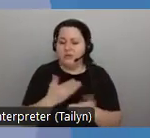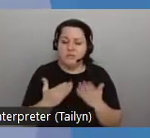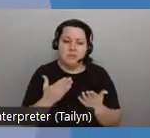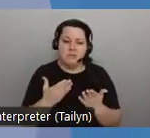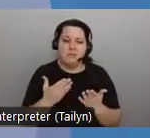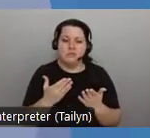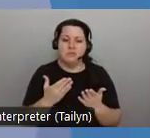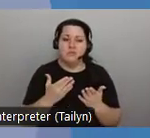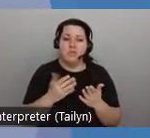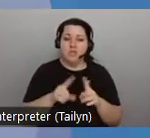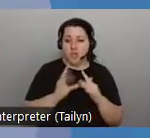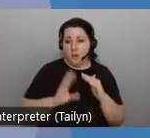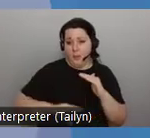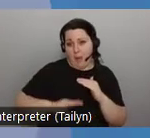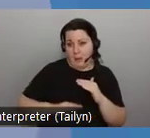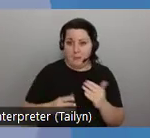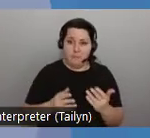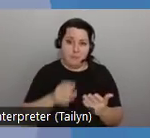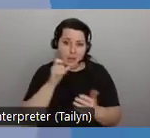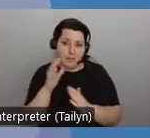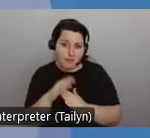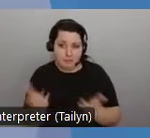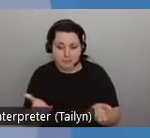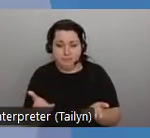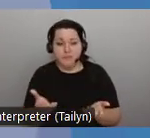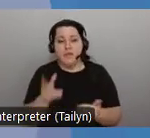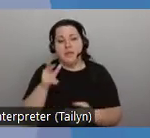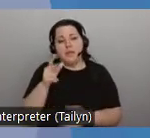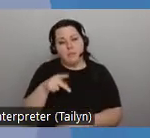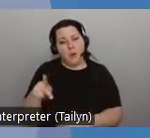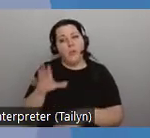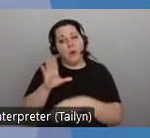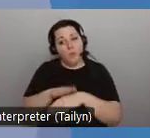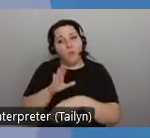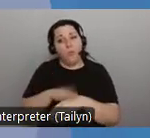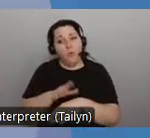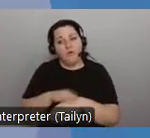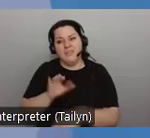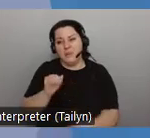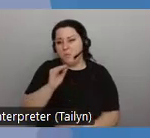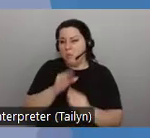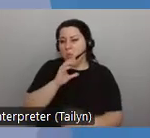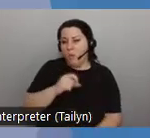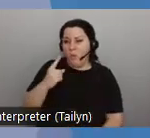you guys that later, but it's on the home women. -- Home ribbon. Depending on what you're using it might